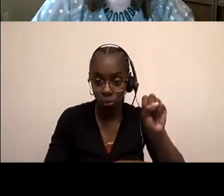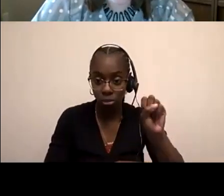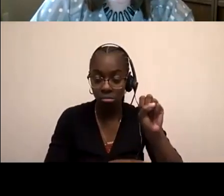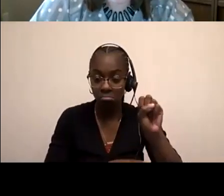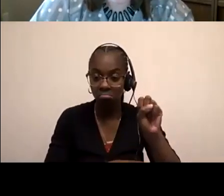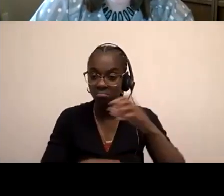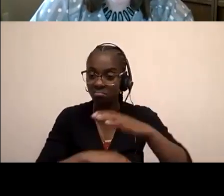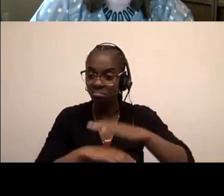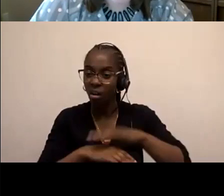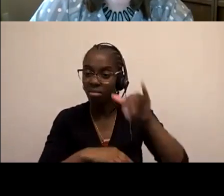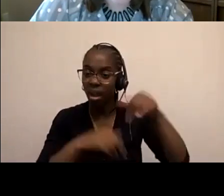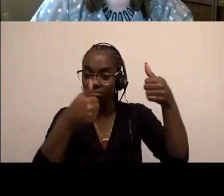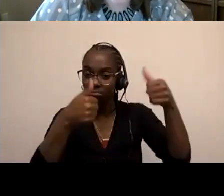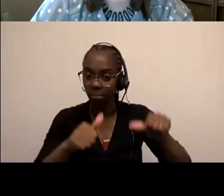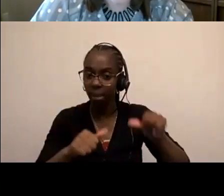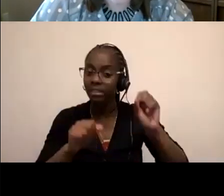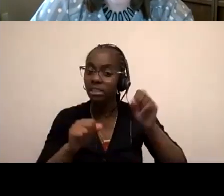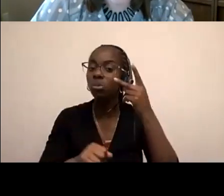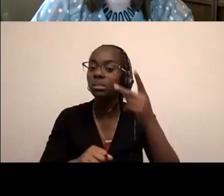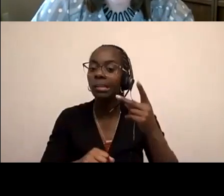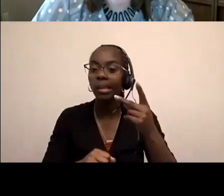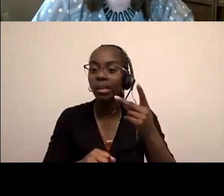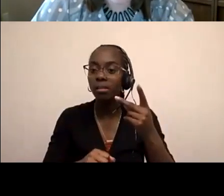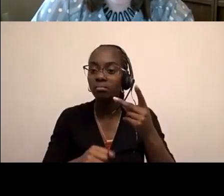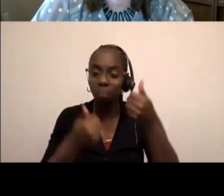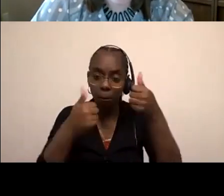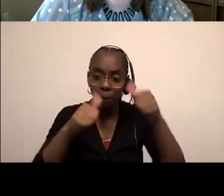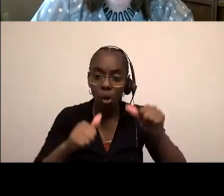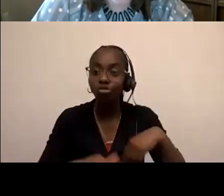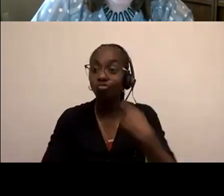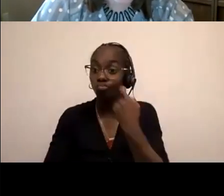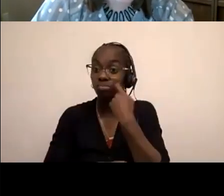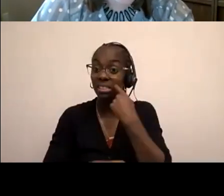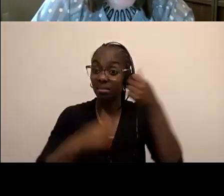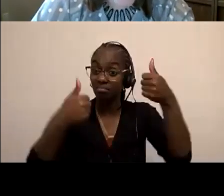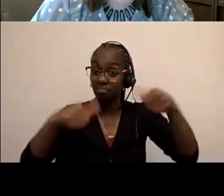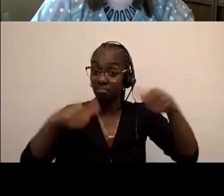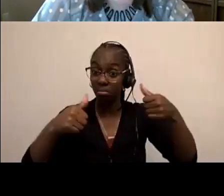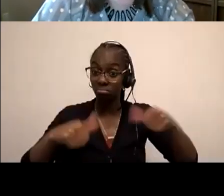PAGE, YOU CAN SEE ONES WE HAVE DONE RECENTLY. SO, FOR EXAMPLE, WE DID ONE ABOUT THE APP